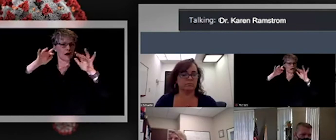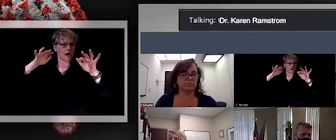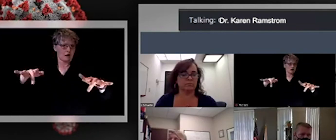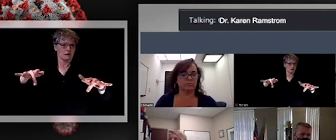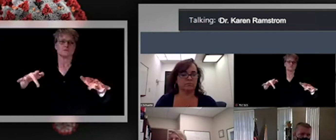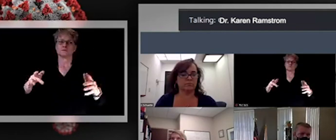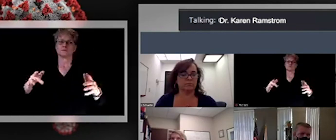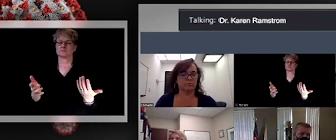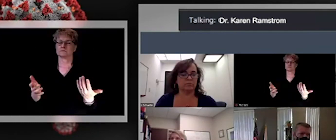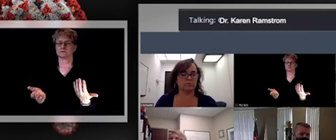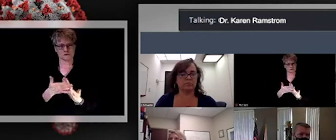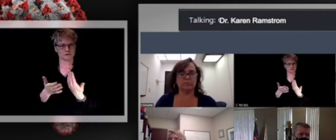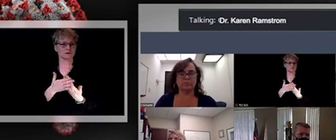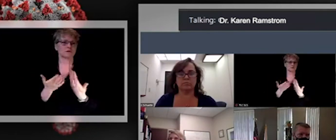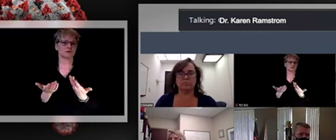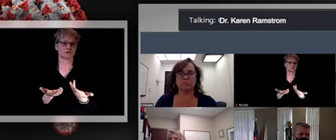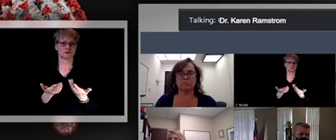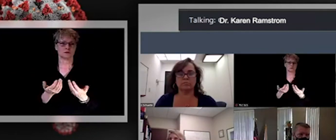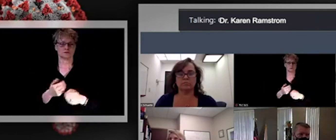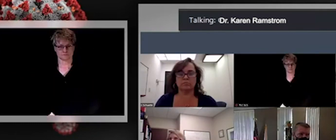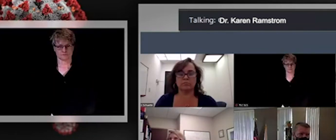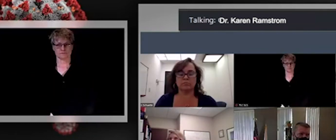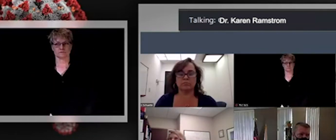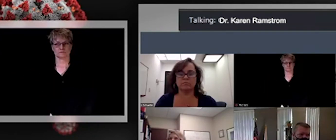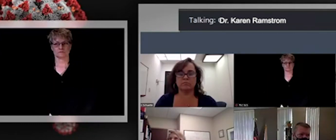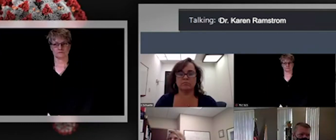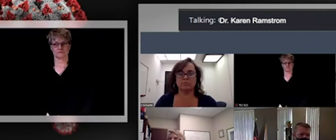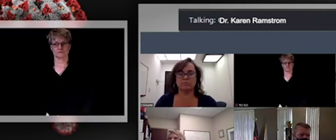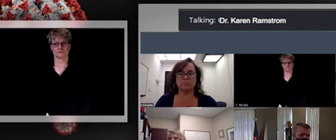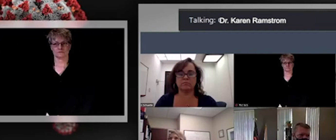you would just normally be getting together with family outside of your household. So,